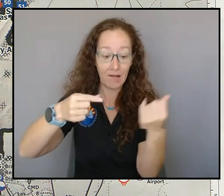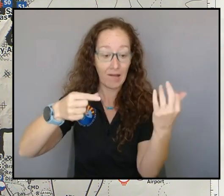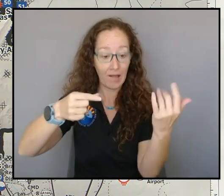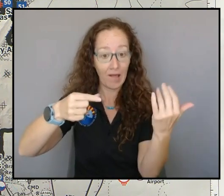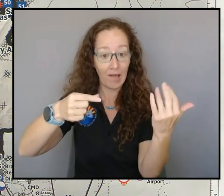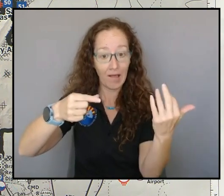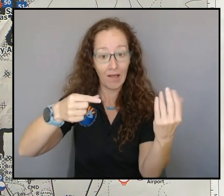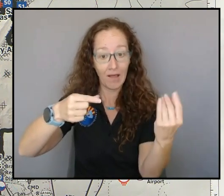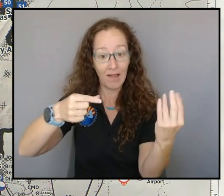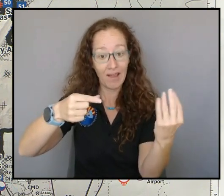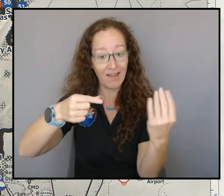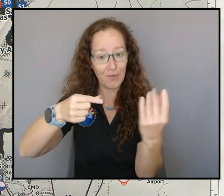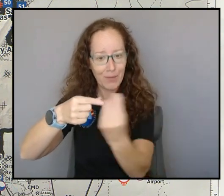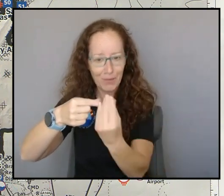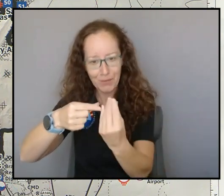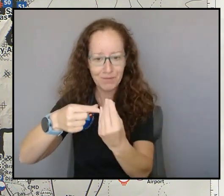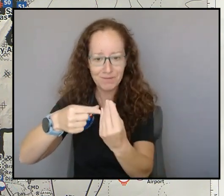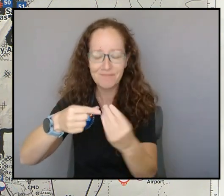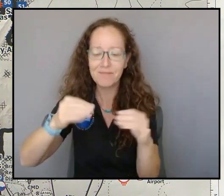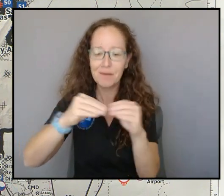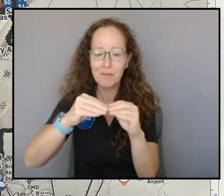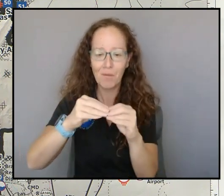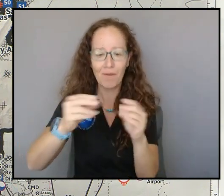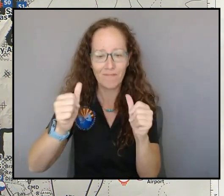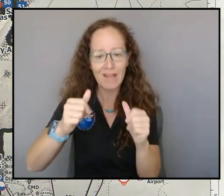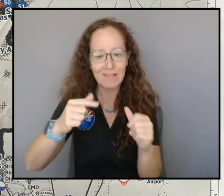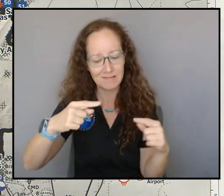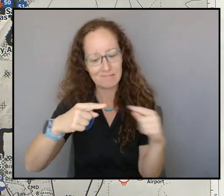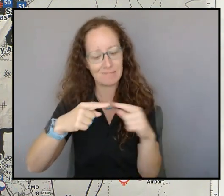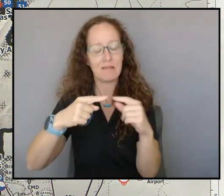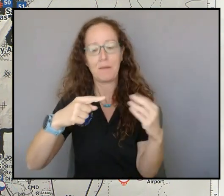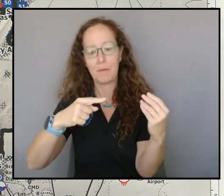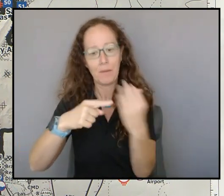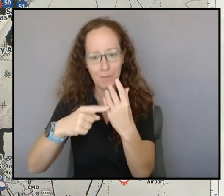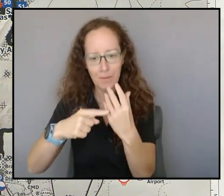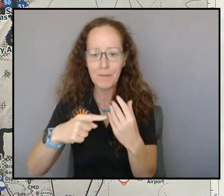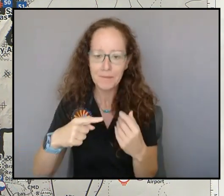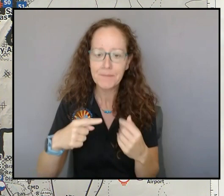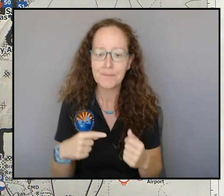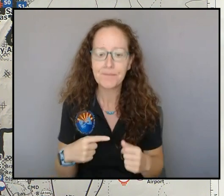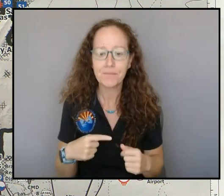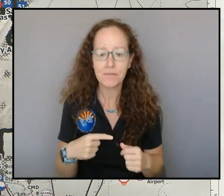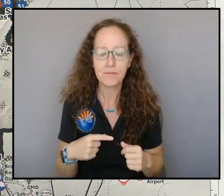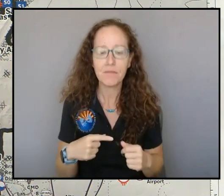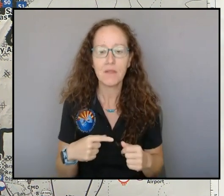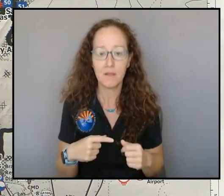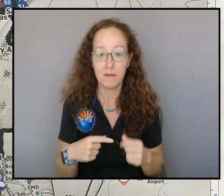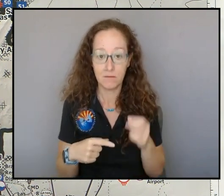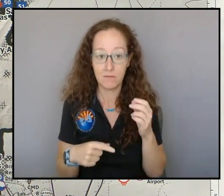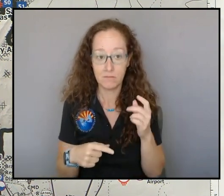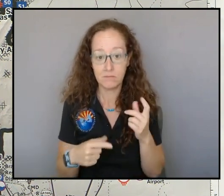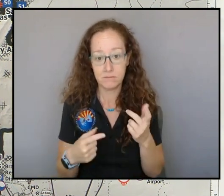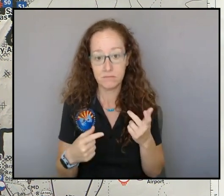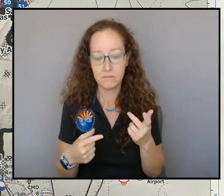fire to flank towards your fingers, that takes a little more time for that to occur-- or a little less time for that to